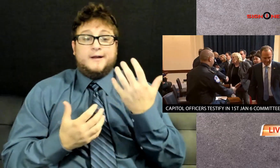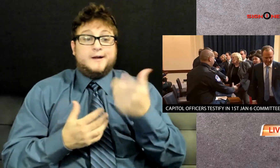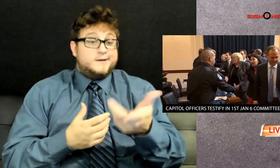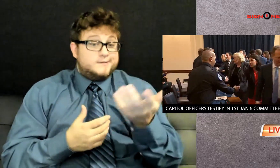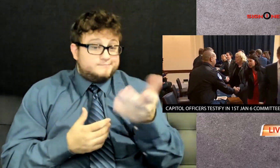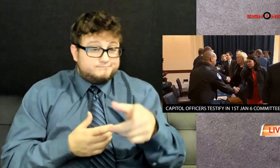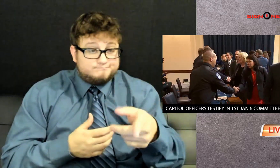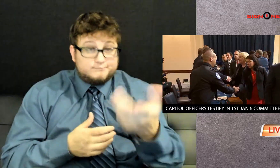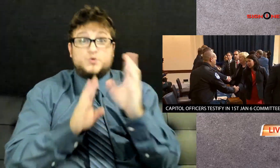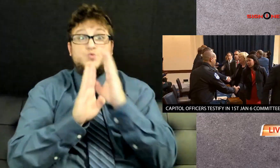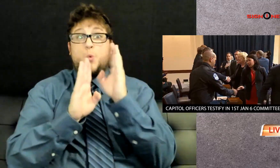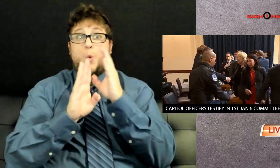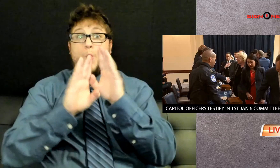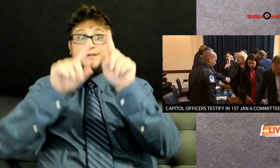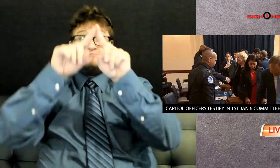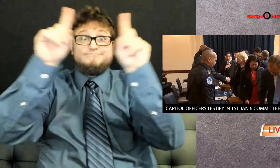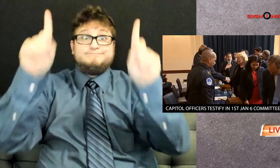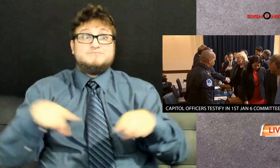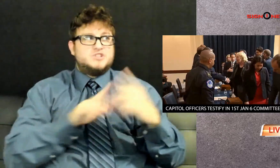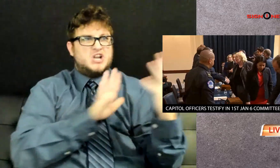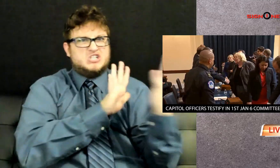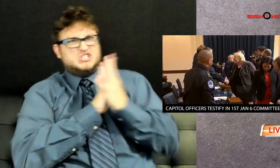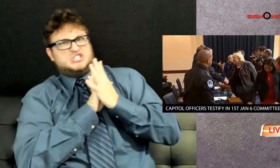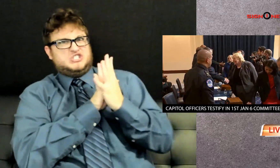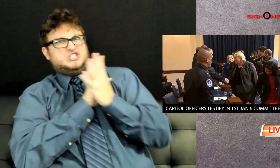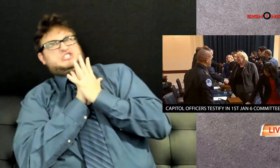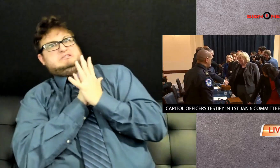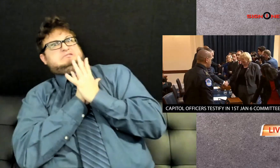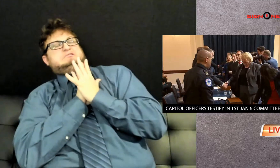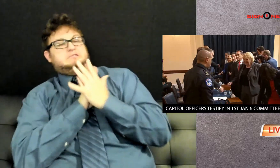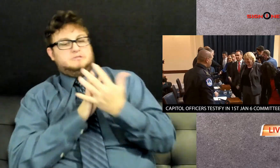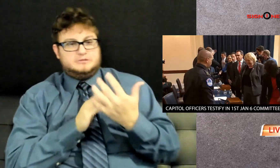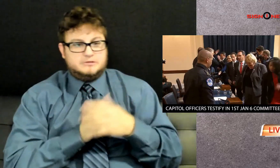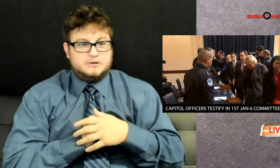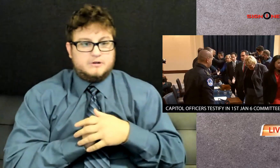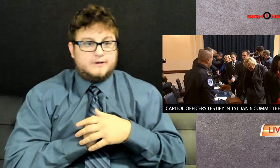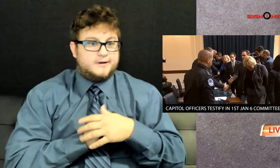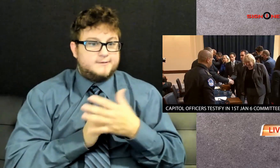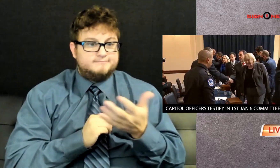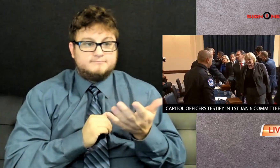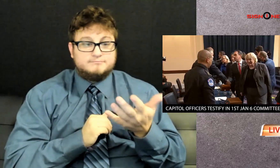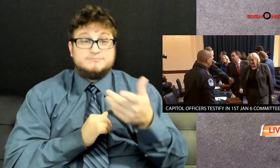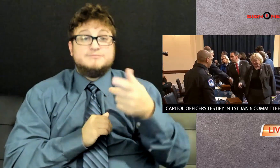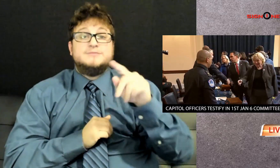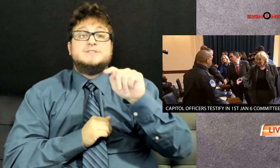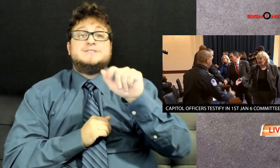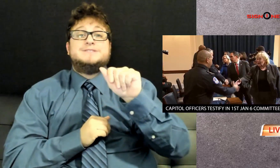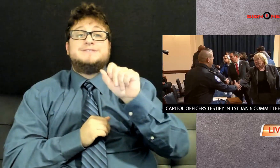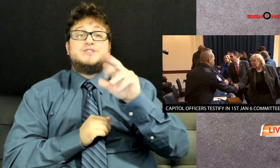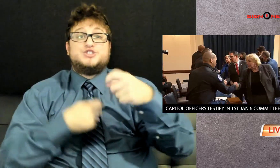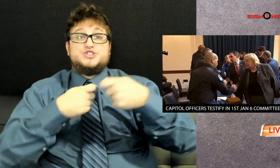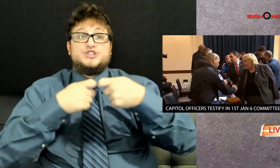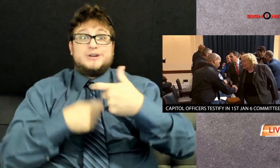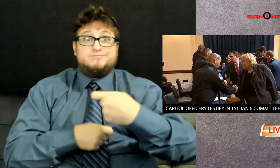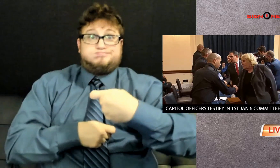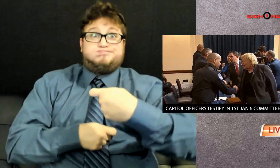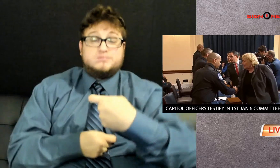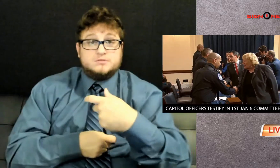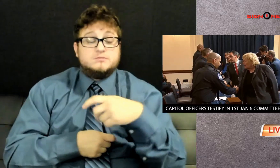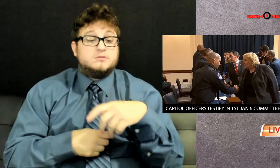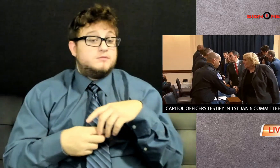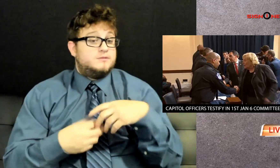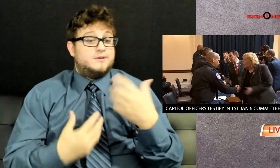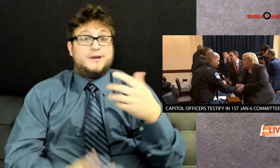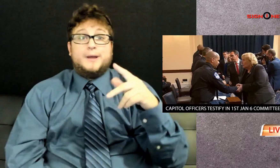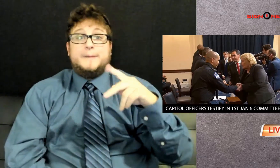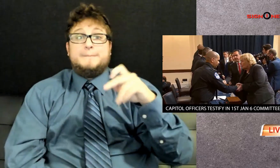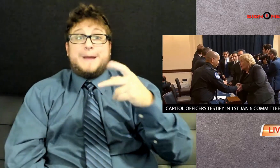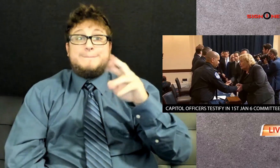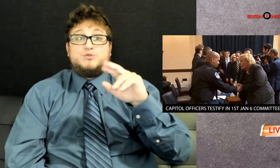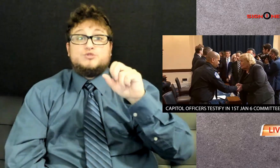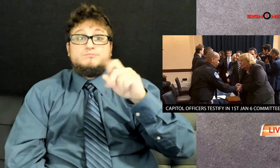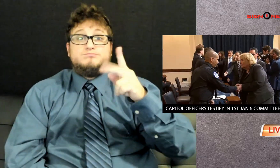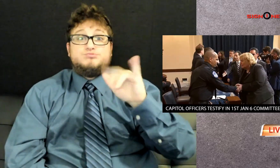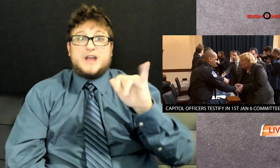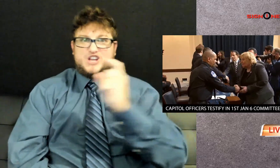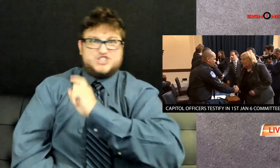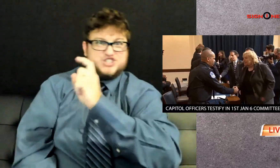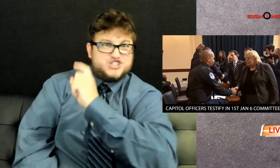to have their eyes gouged out getting crushed in doorways being tased and pepper sprayed